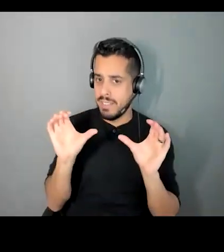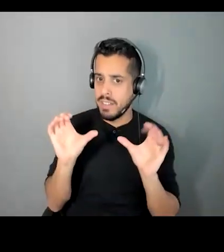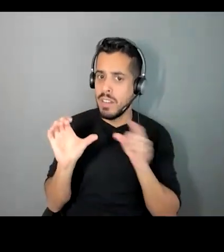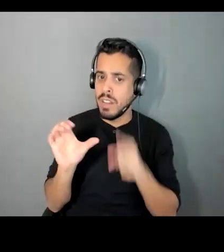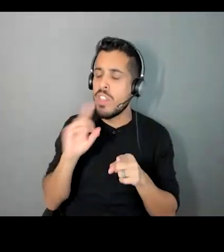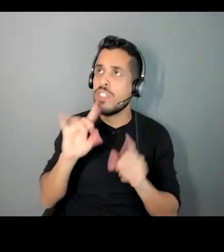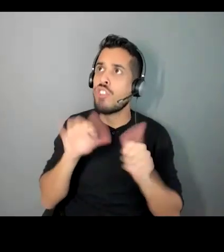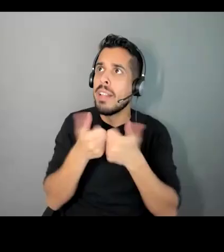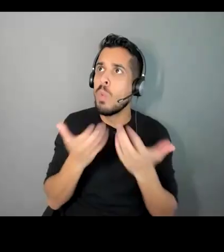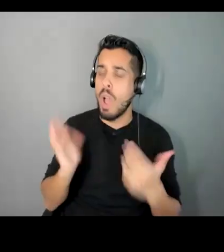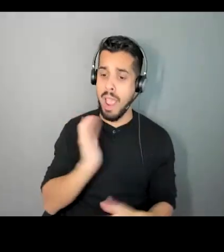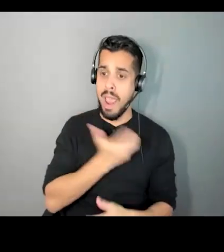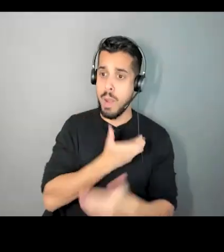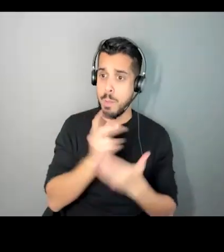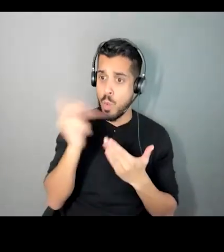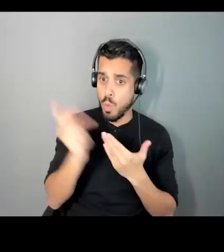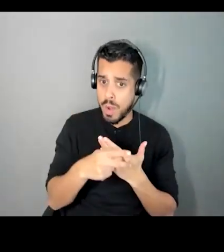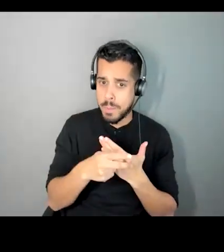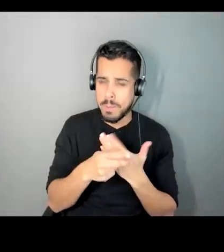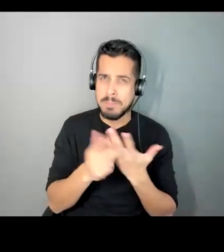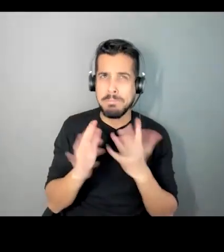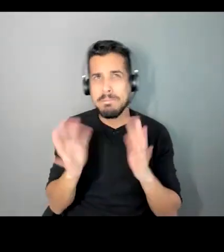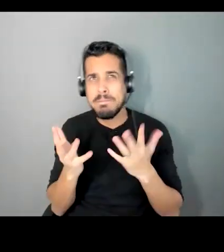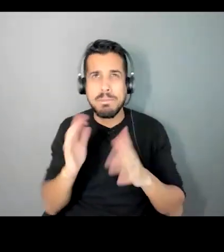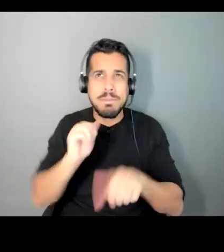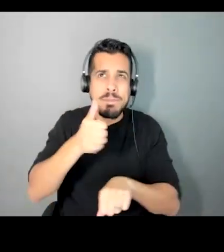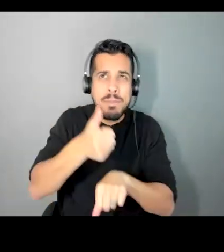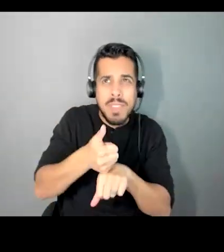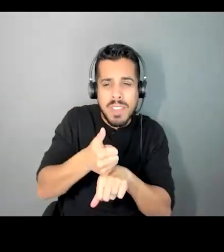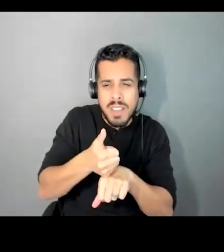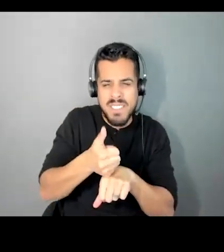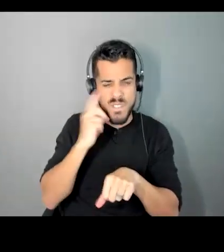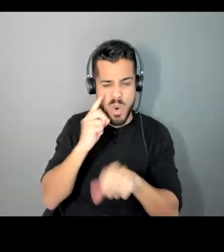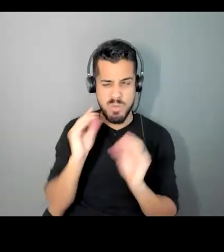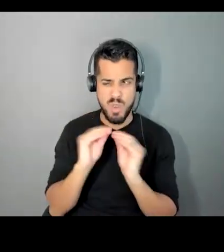so our programming is more set up for, let's say, the adult learner,